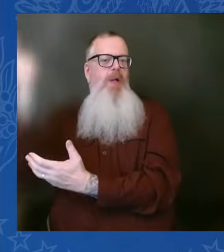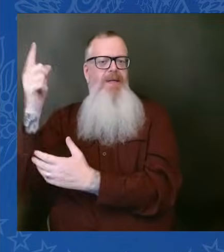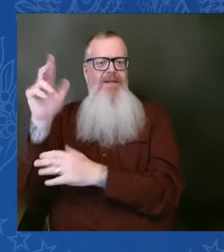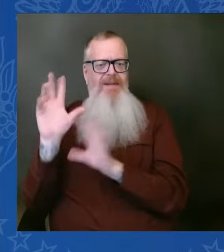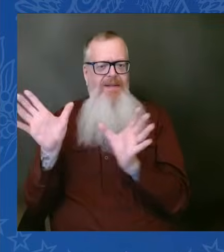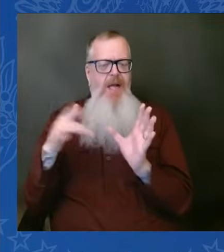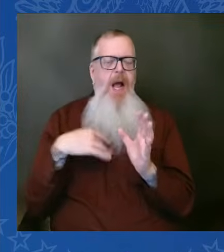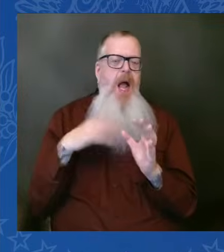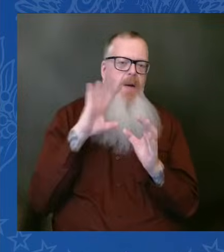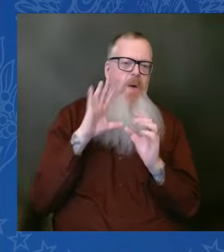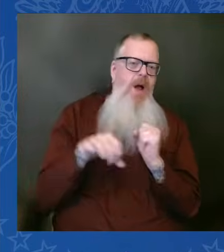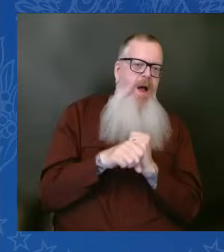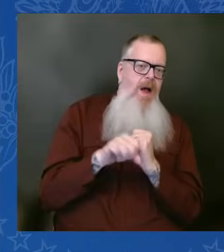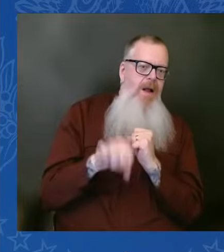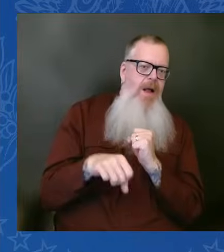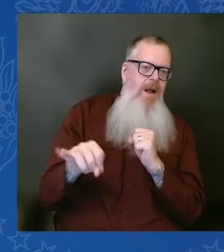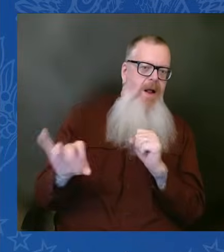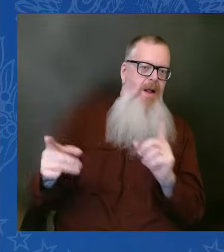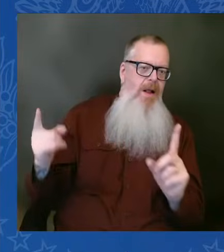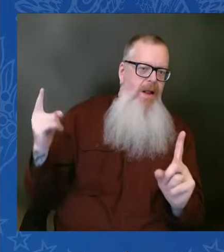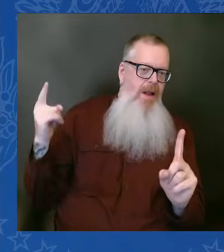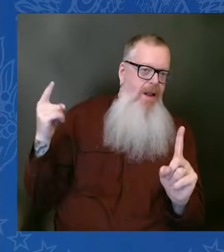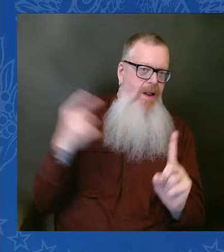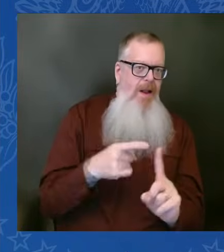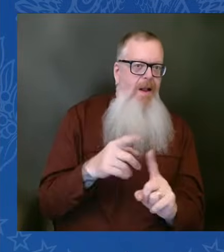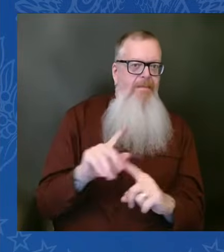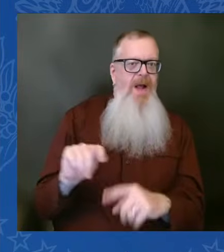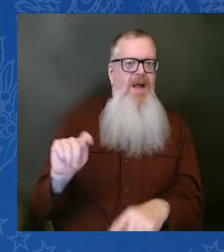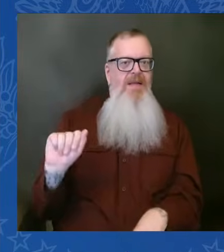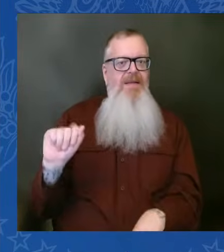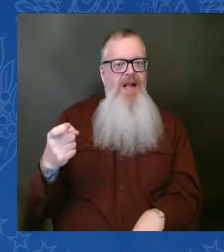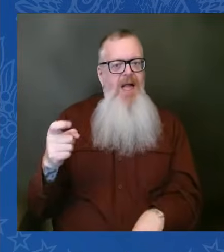But it was -- it’s long past time for America to make a generational investment